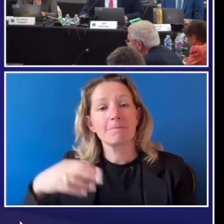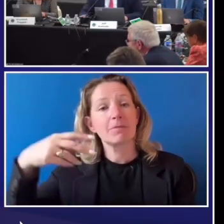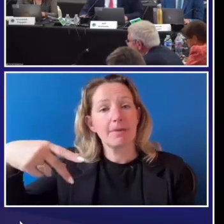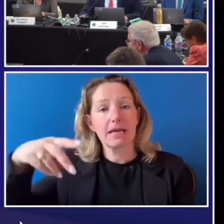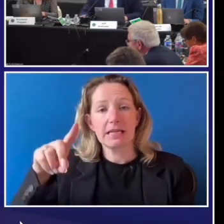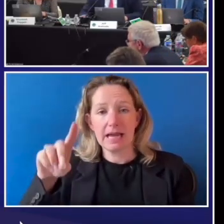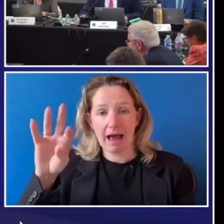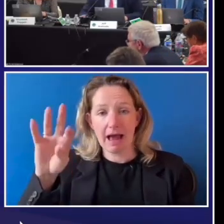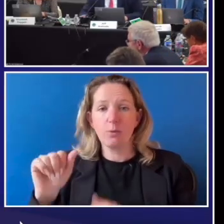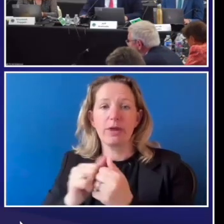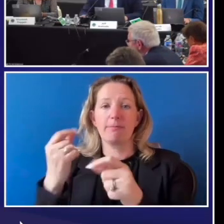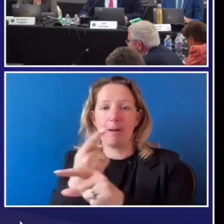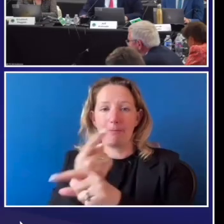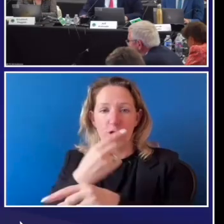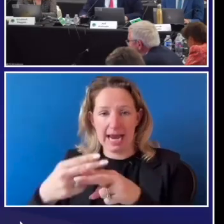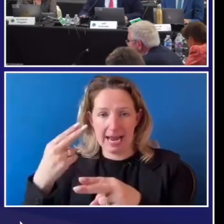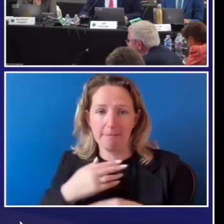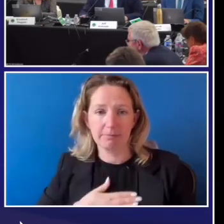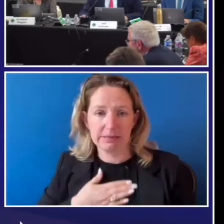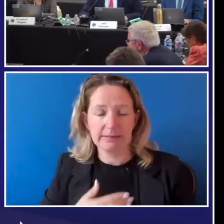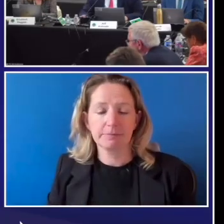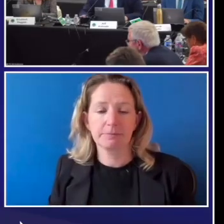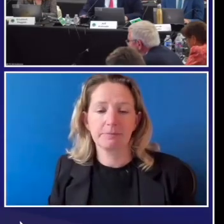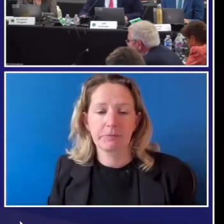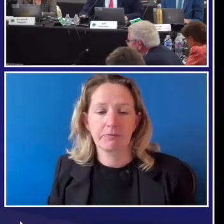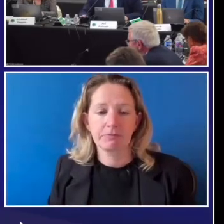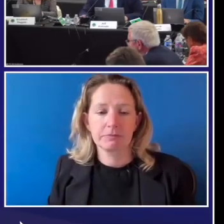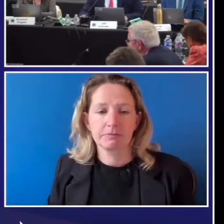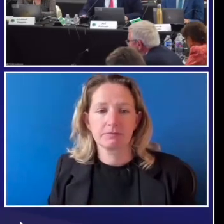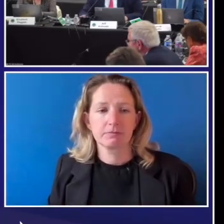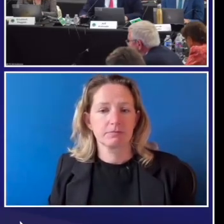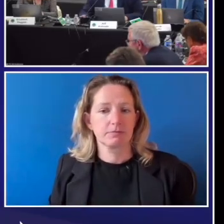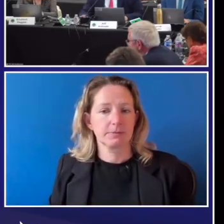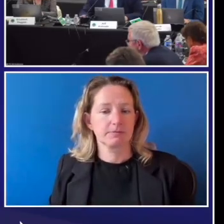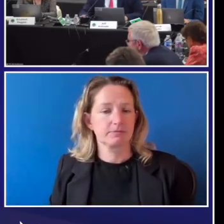Thank you. Siri, please. Oh, I'm also a business professor. So we see this as well.